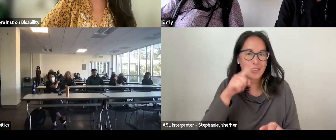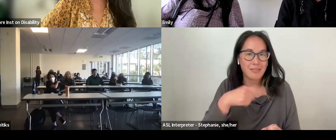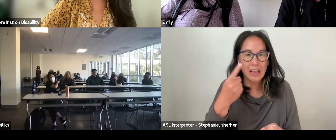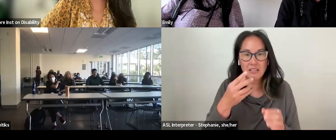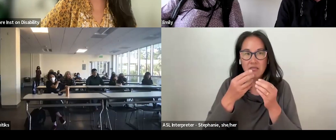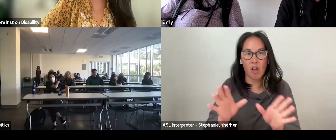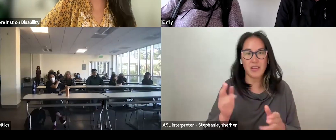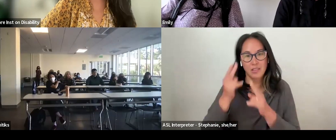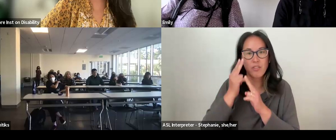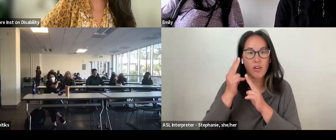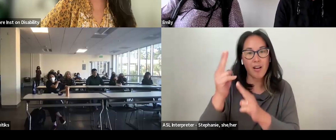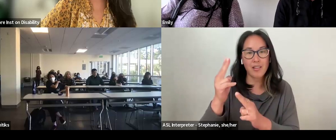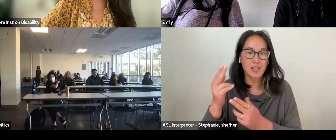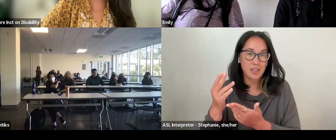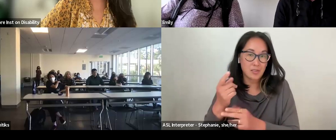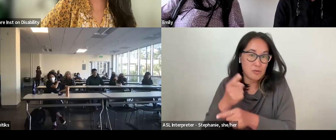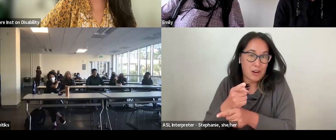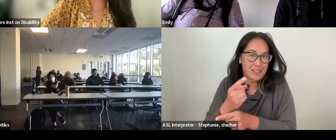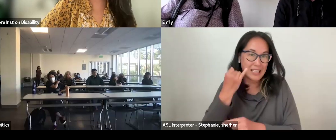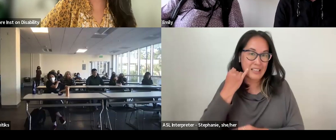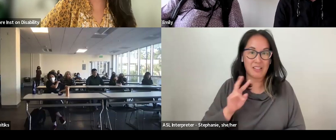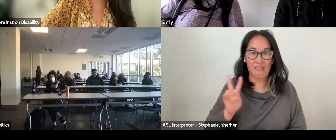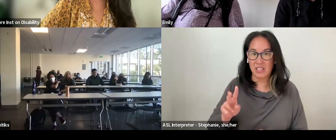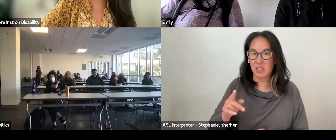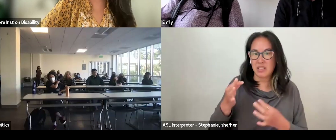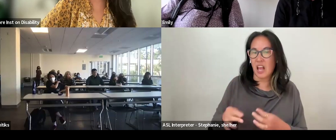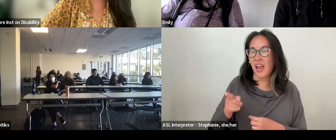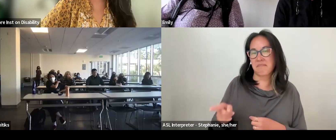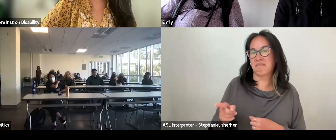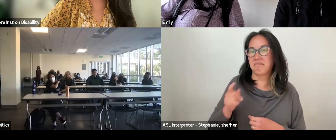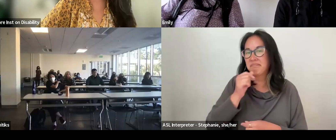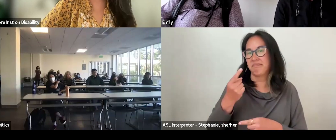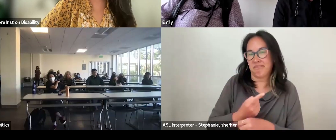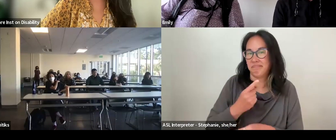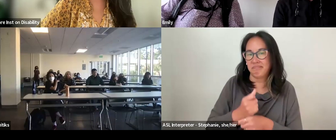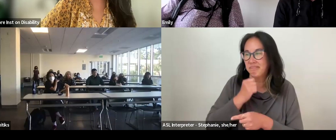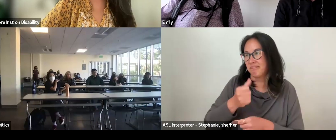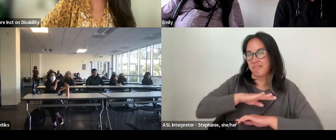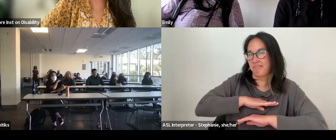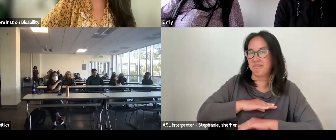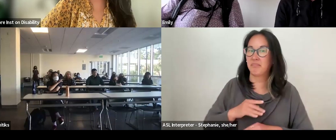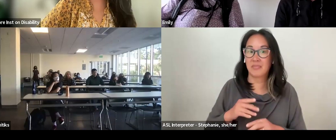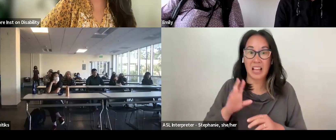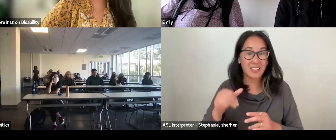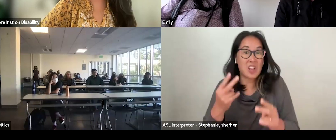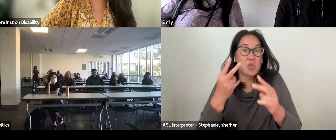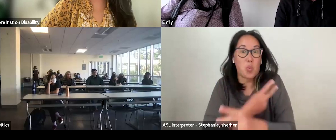That seems to be seems to be way worse than paying out millions in a settlement.